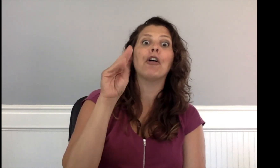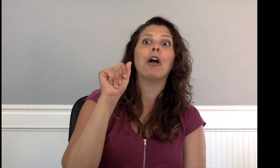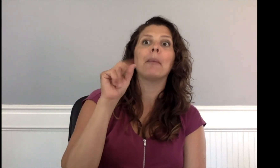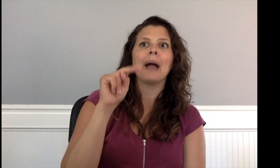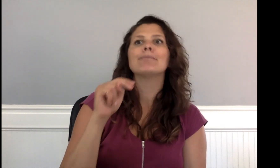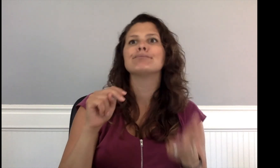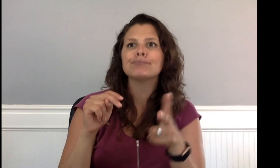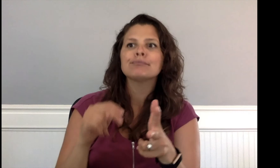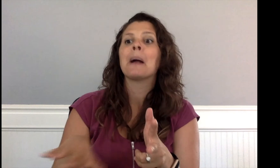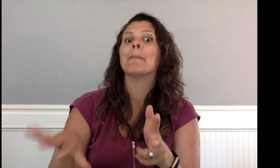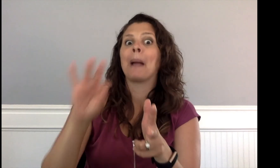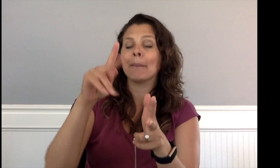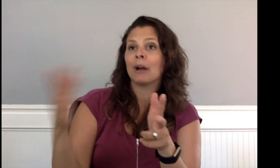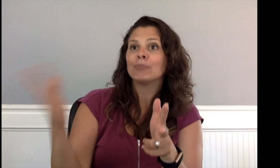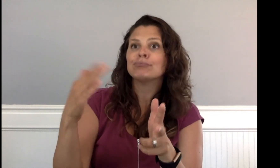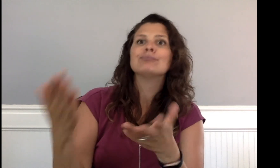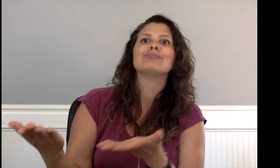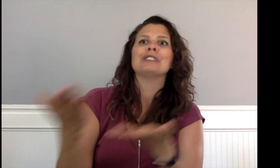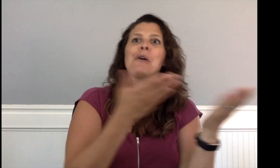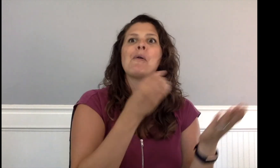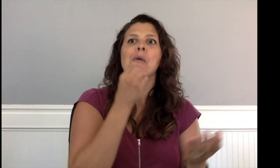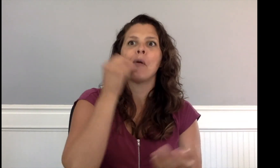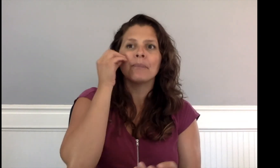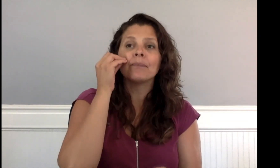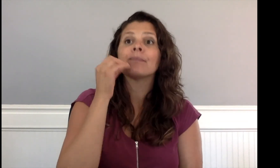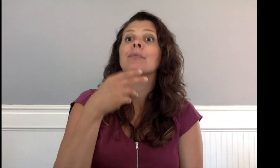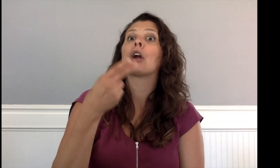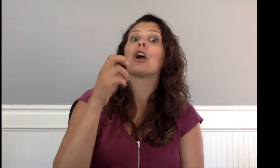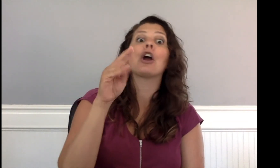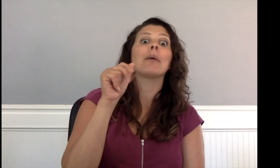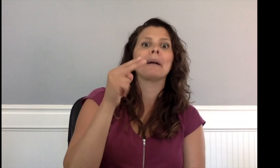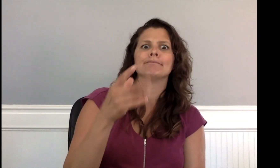When Herman arrived to bring them home, he